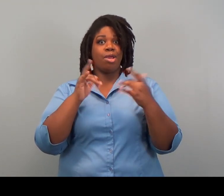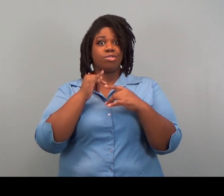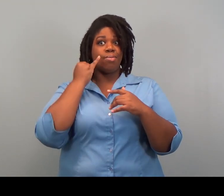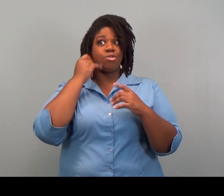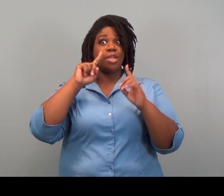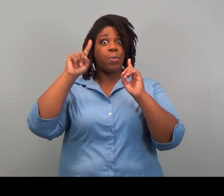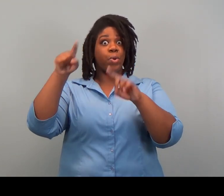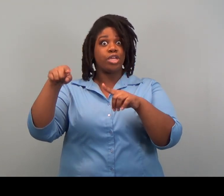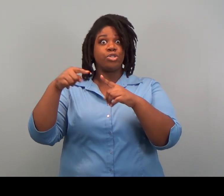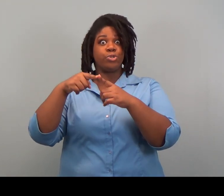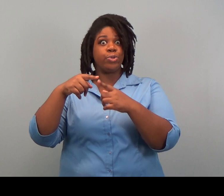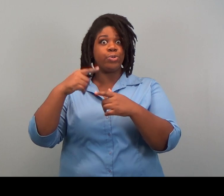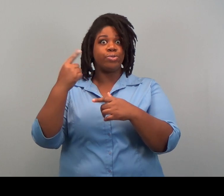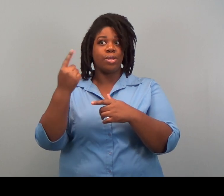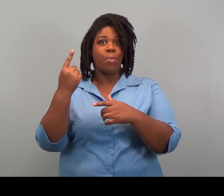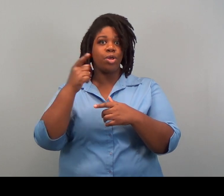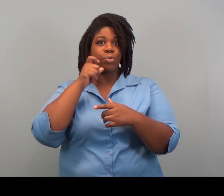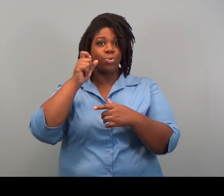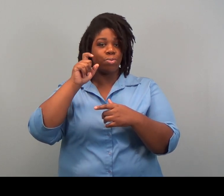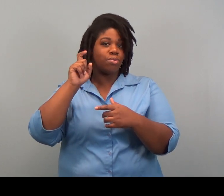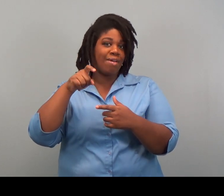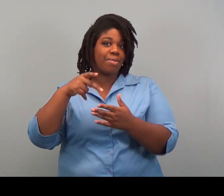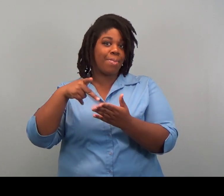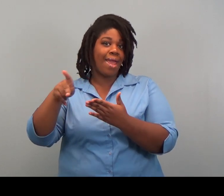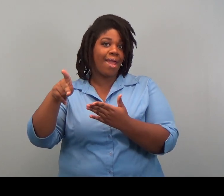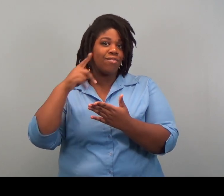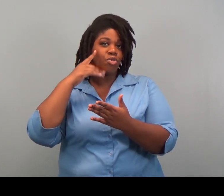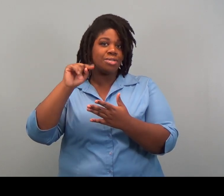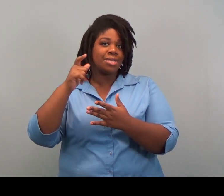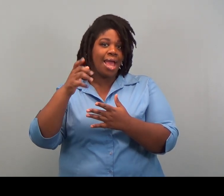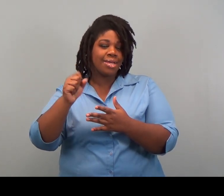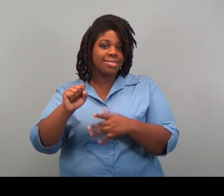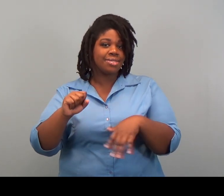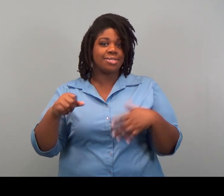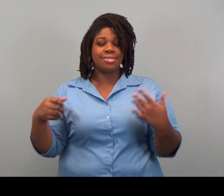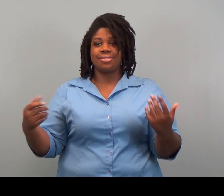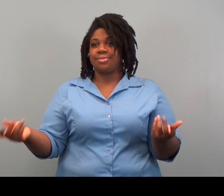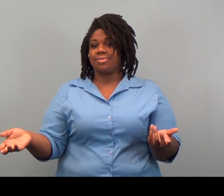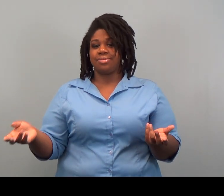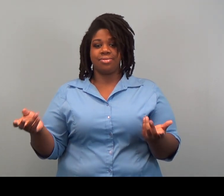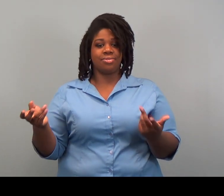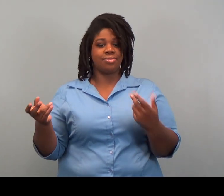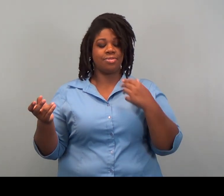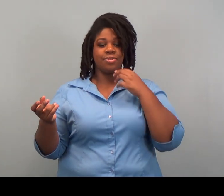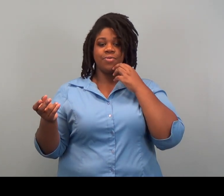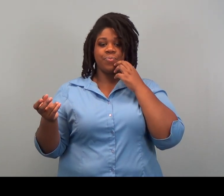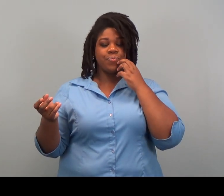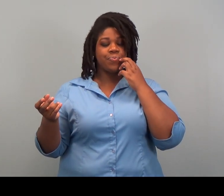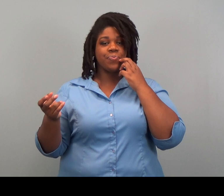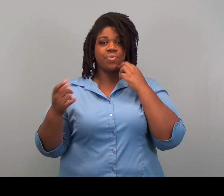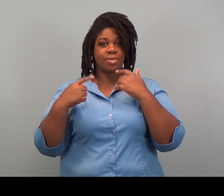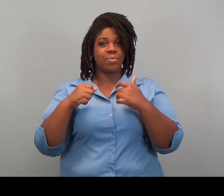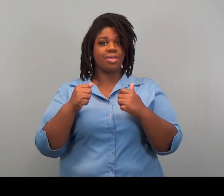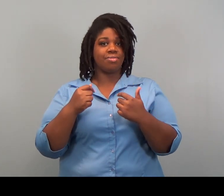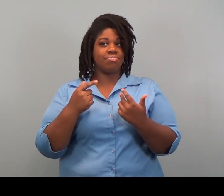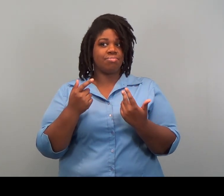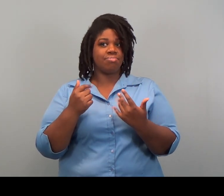over what they might pay if they went to a paid preparer. If they had to do a specialty return, you know, we could be saving you several thousand dollars